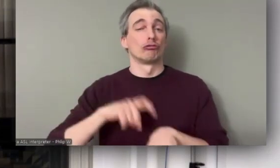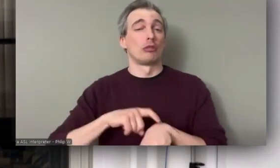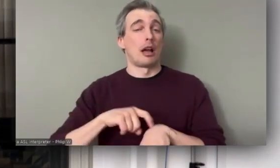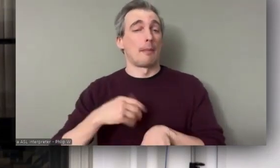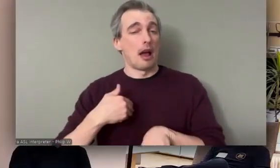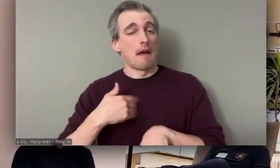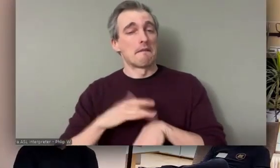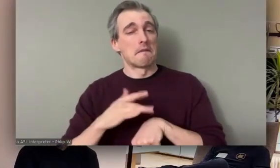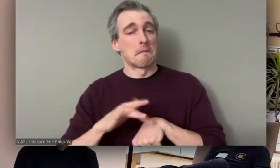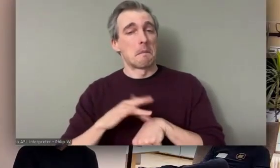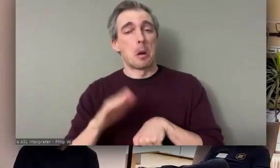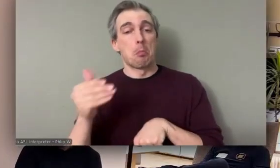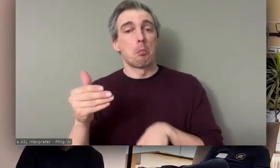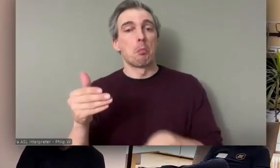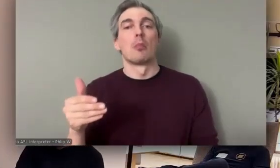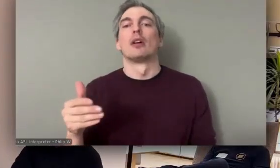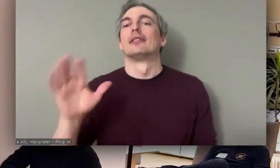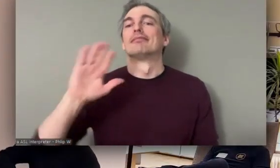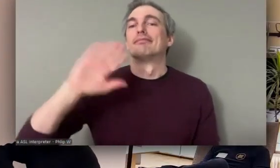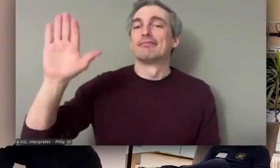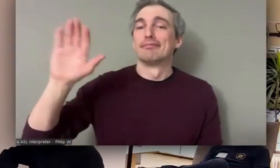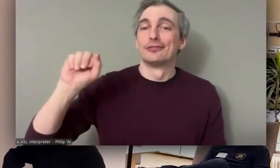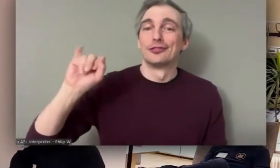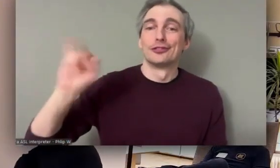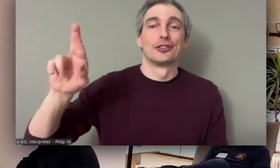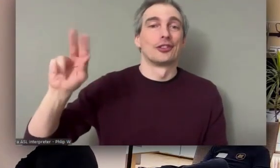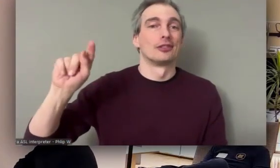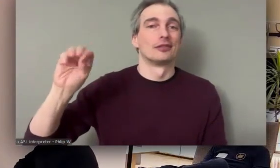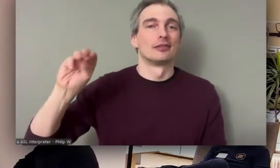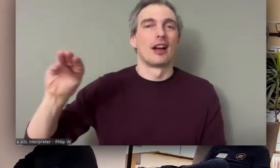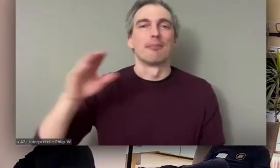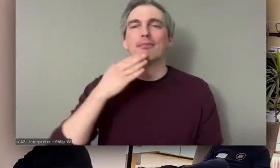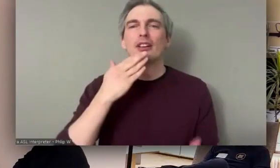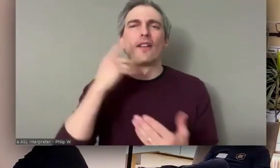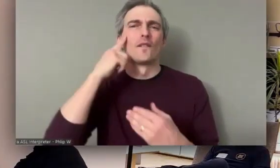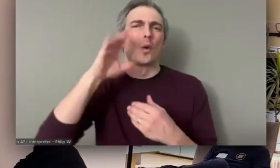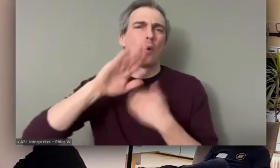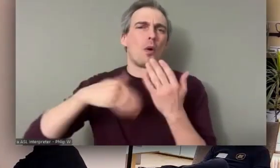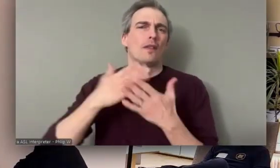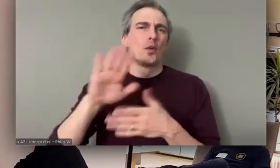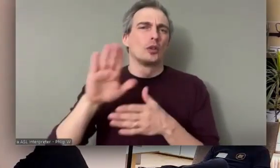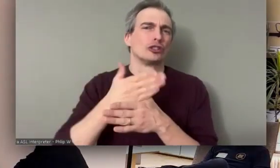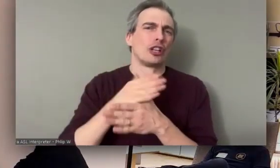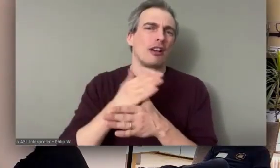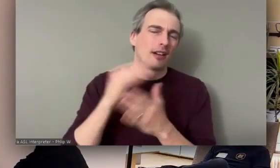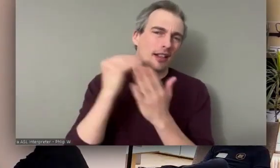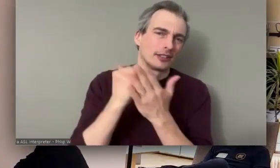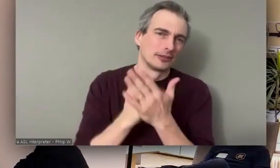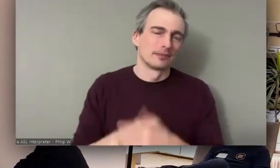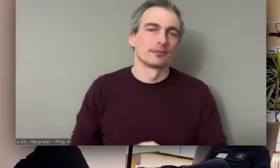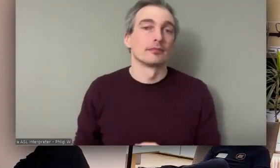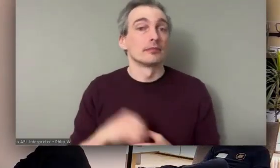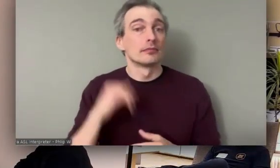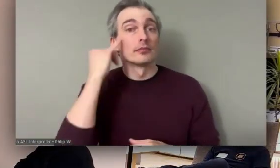Hey, Sir Tom. Thanks for all the sharing lessons. So if you could go back in time and you could actually talk to the team